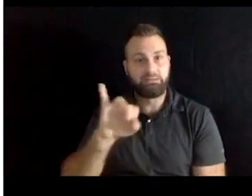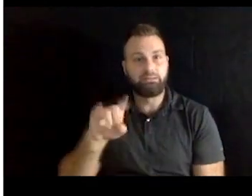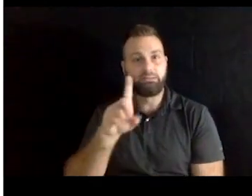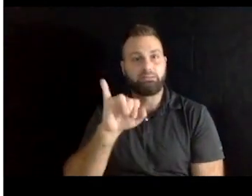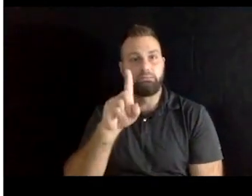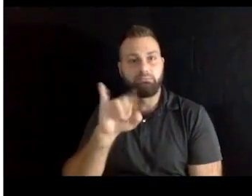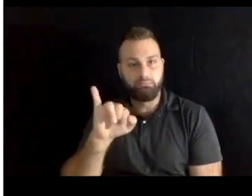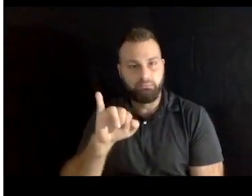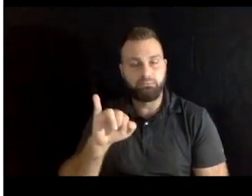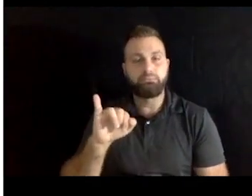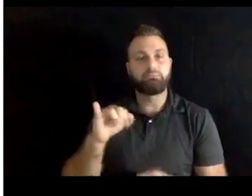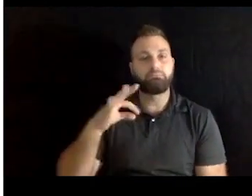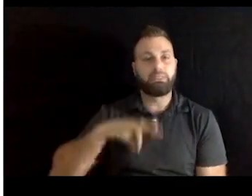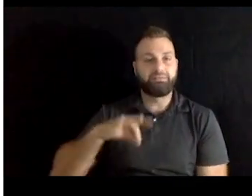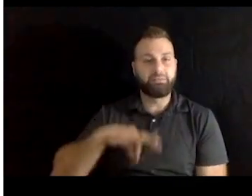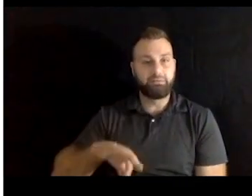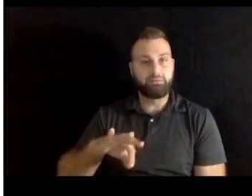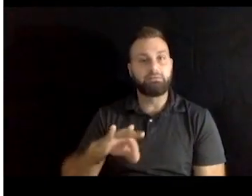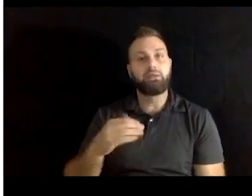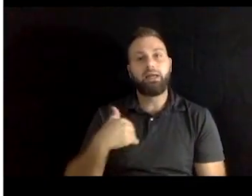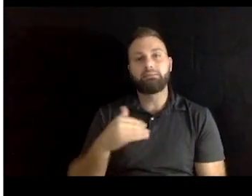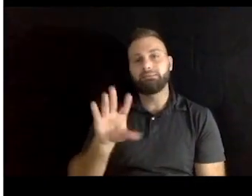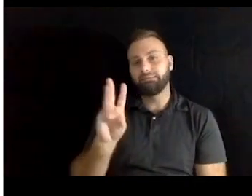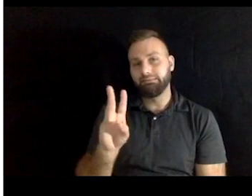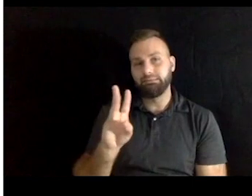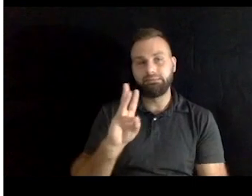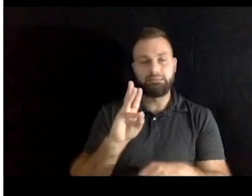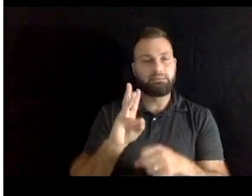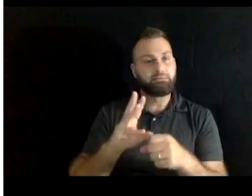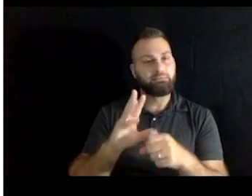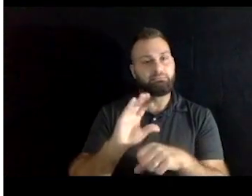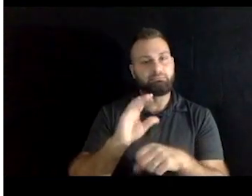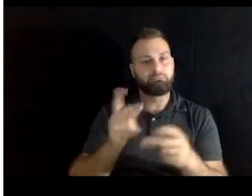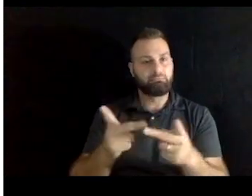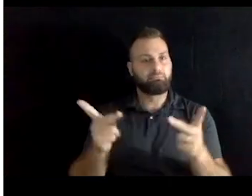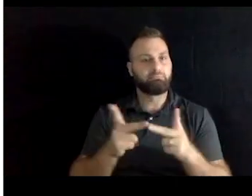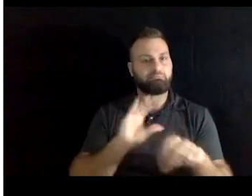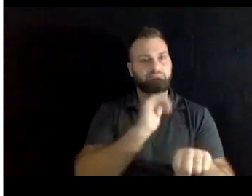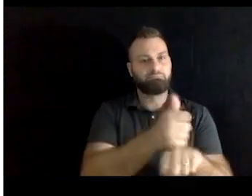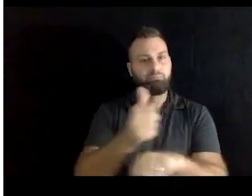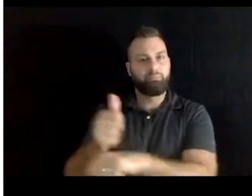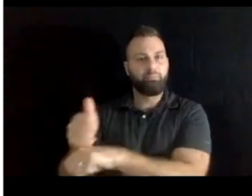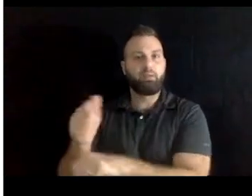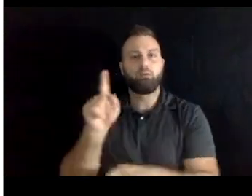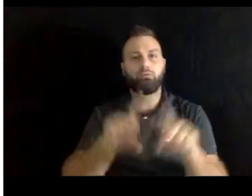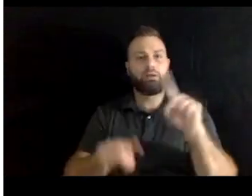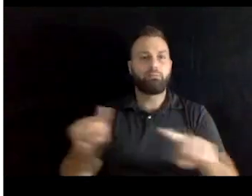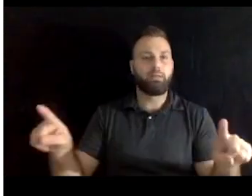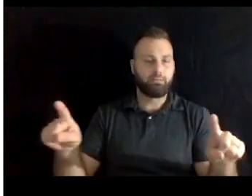There were six sites that use a randomized design. And there were just about less than